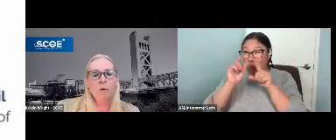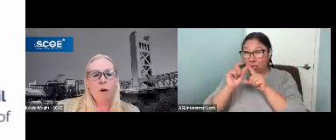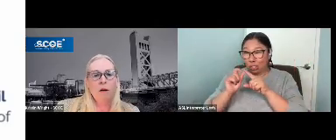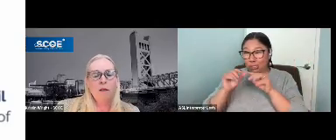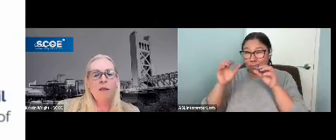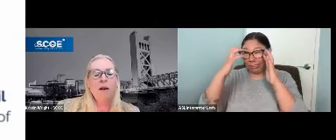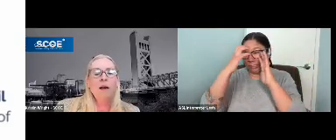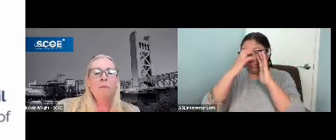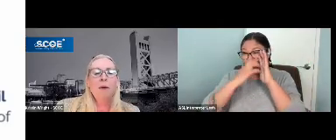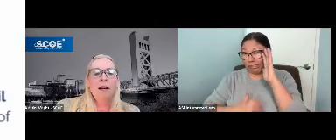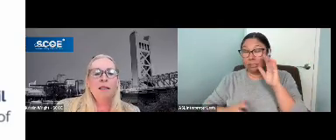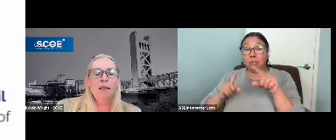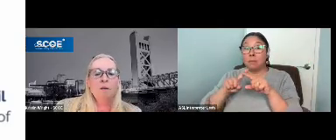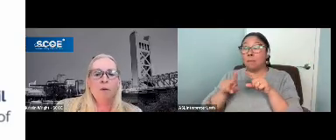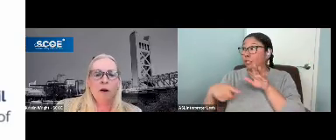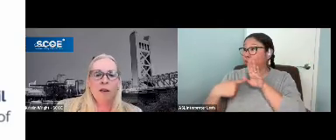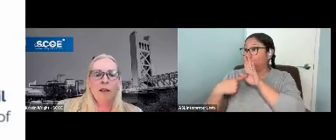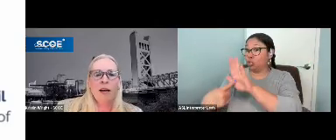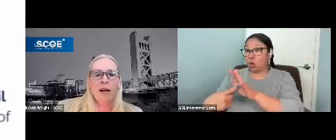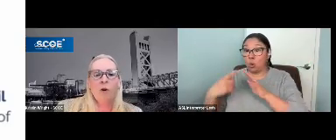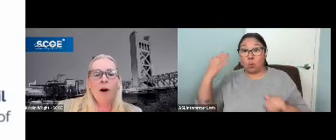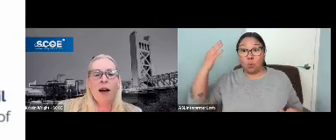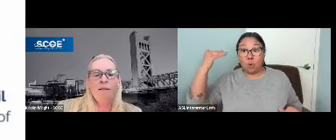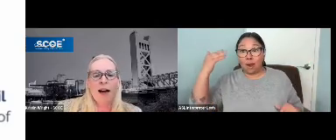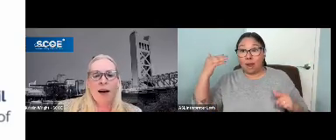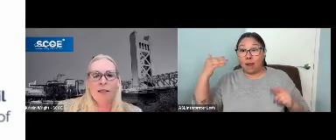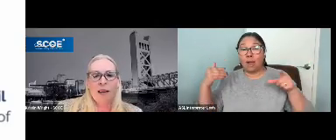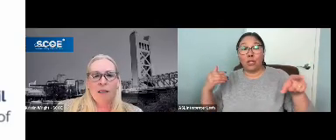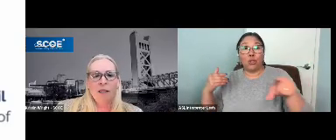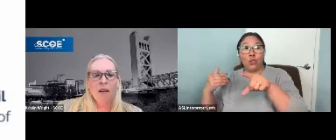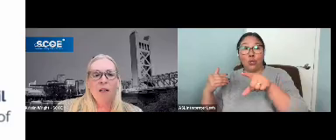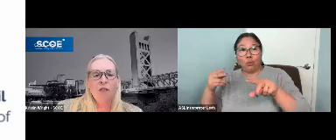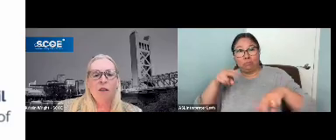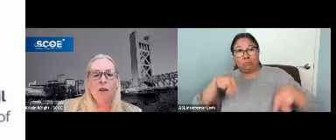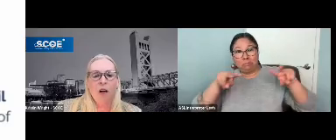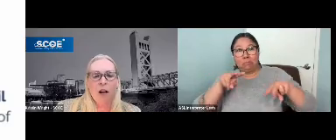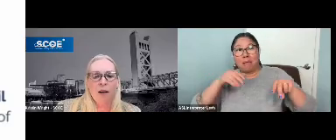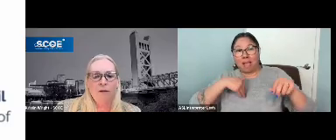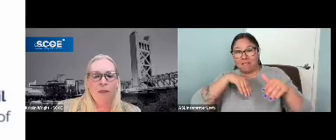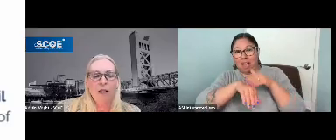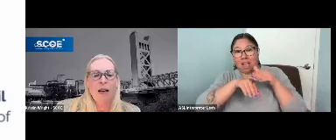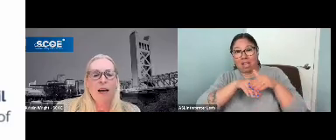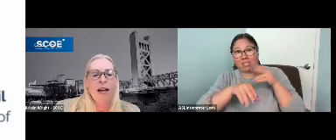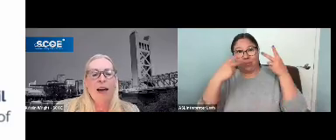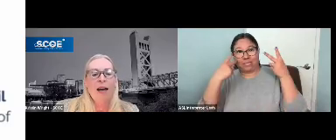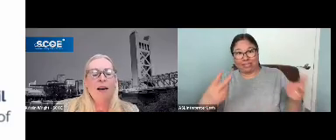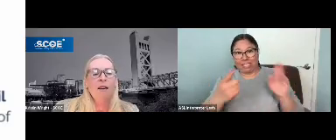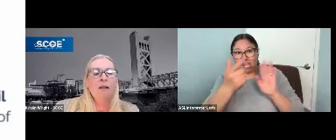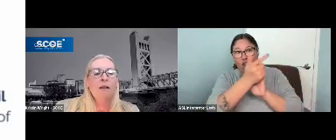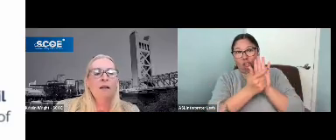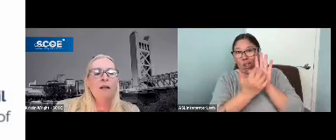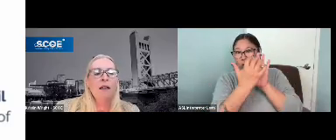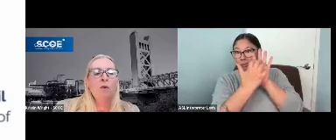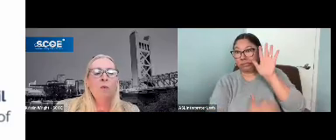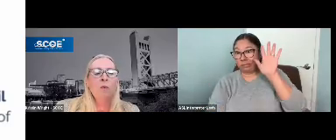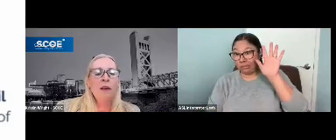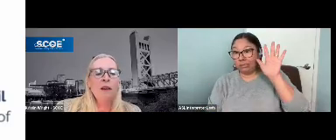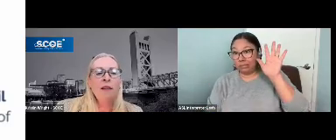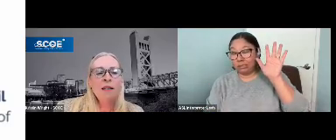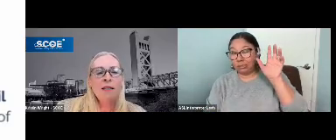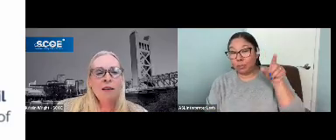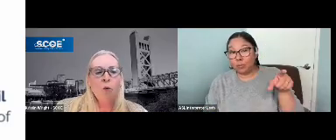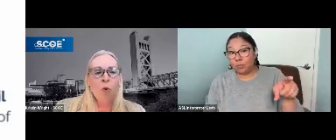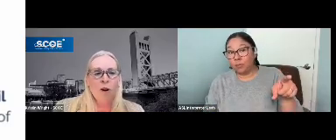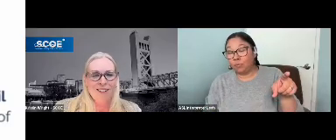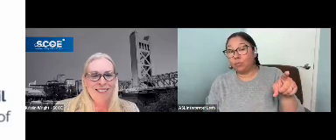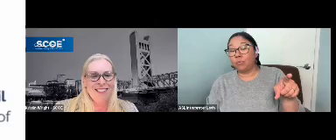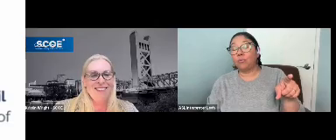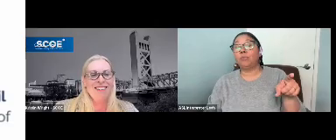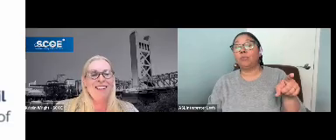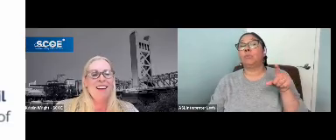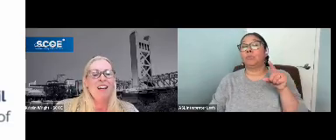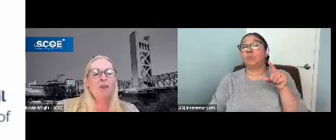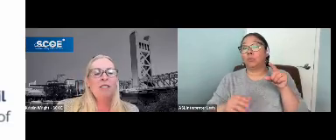you these words because it's important that you have access to the law. And within these words,